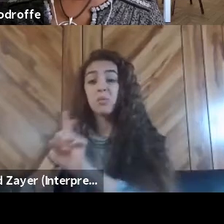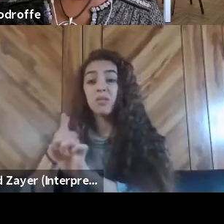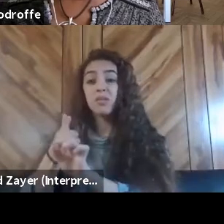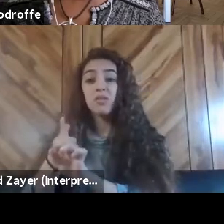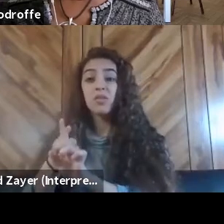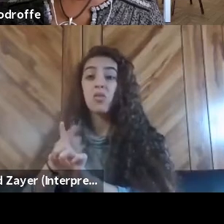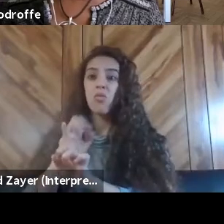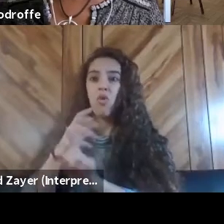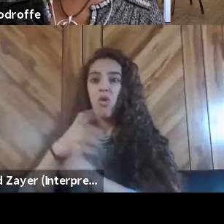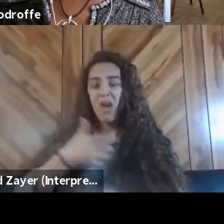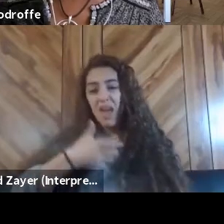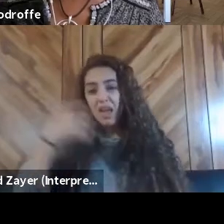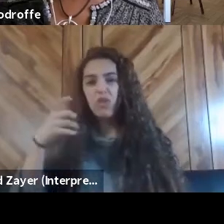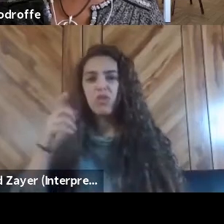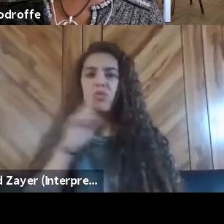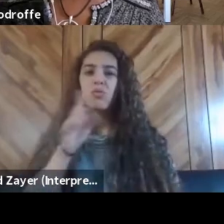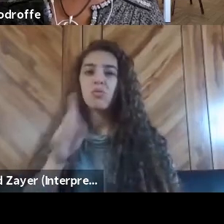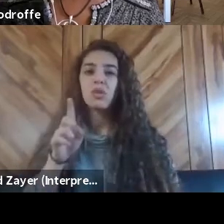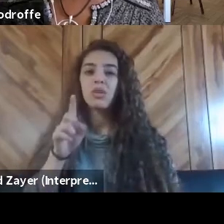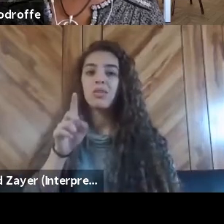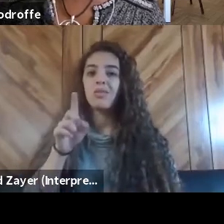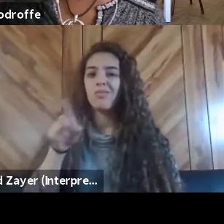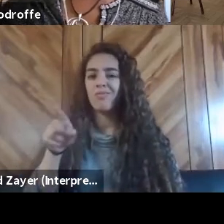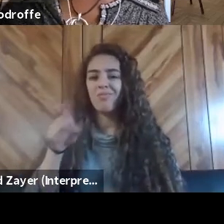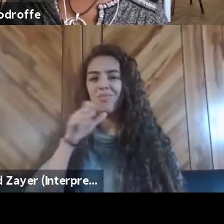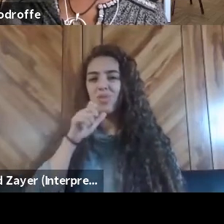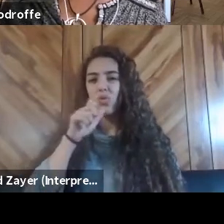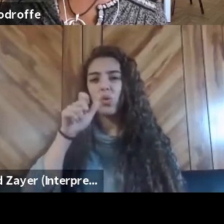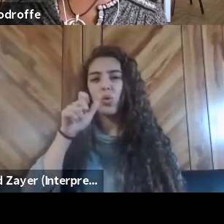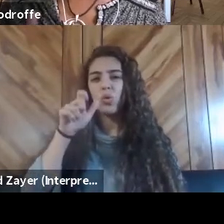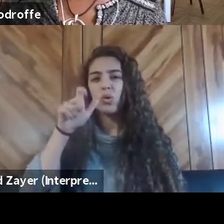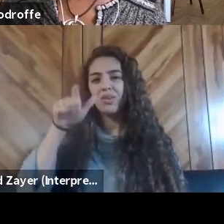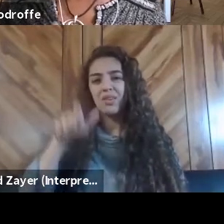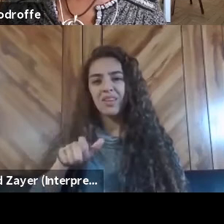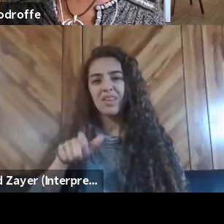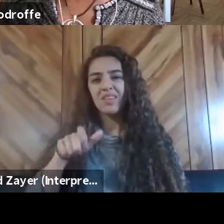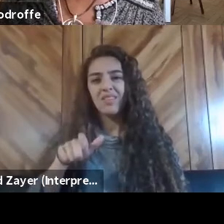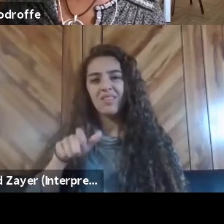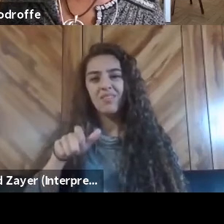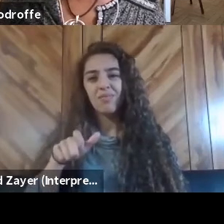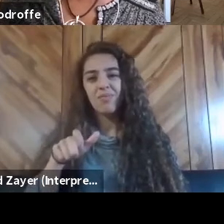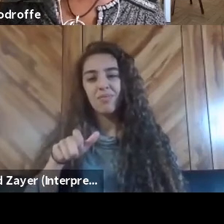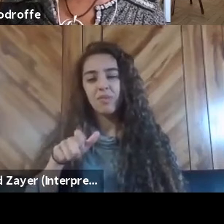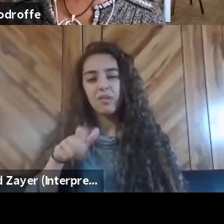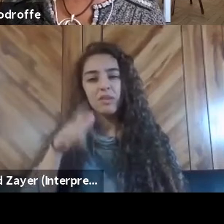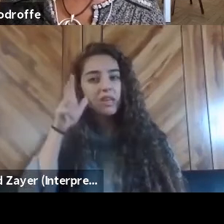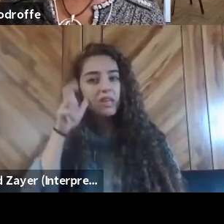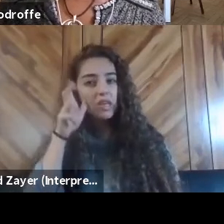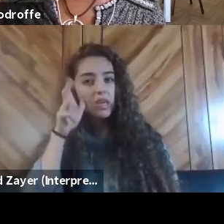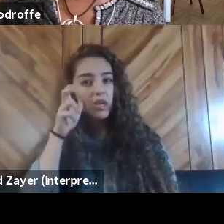you don't get much of a change in the modulation of